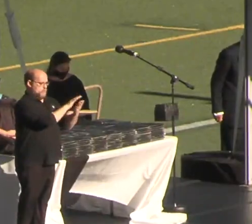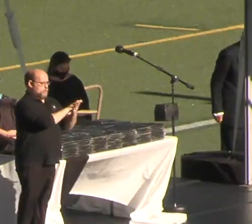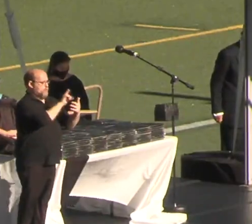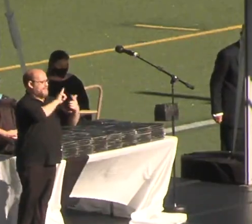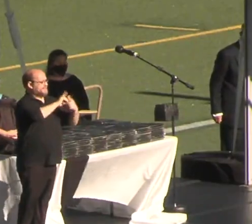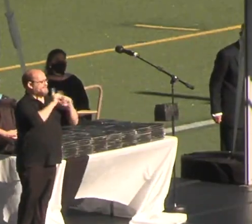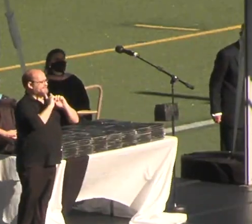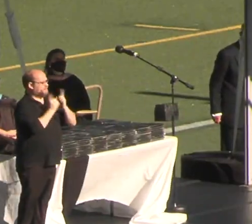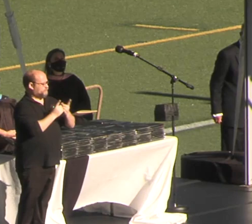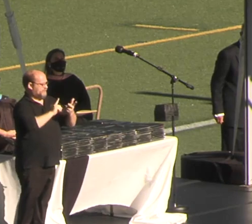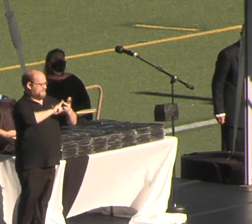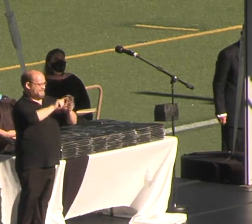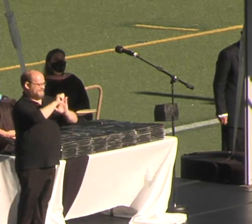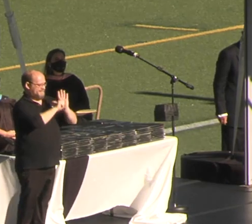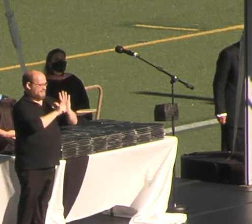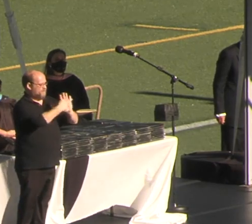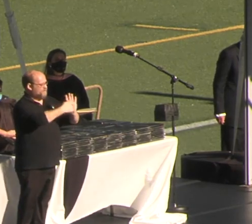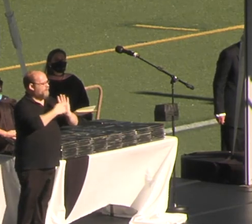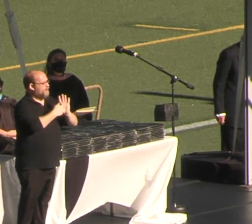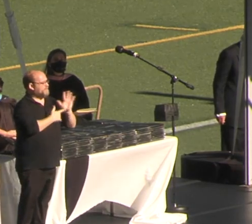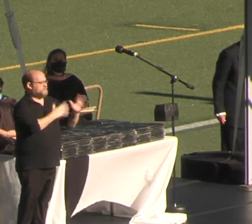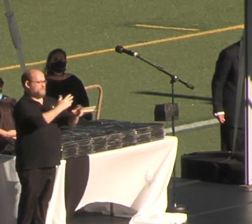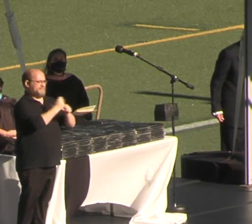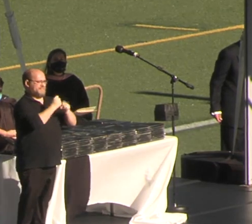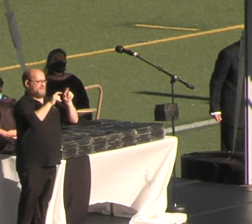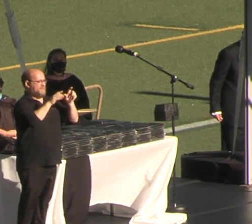to receive a diploma from the Seattle Public School District.